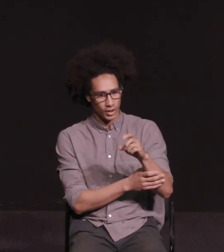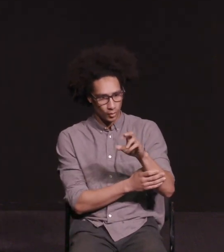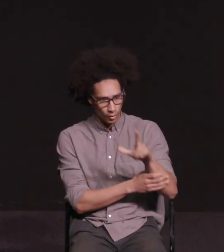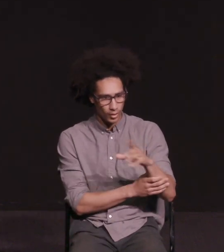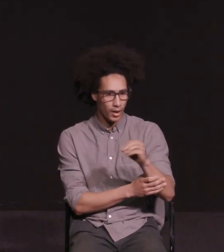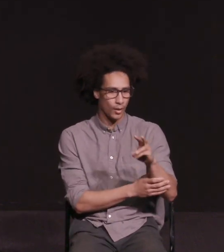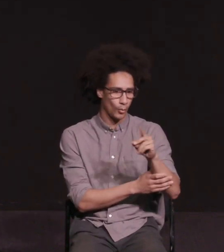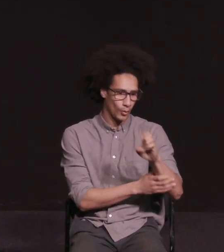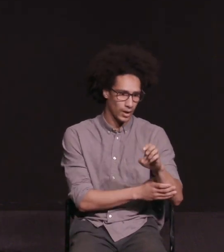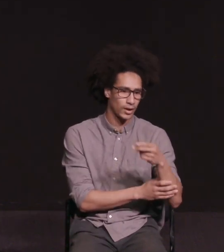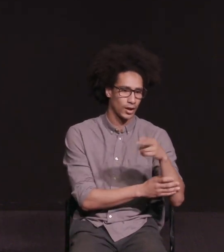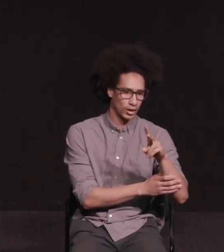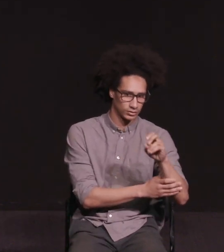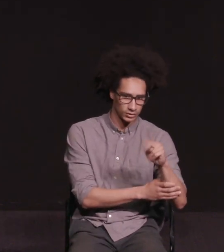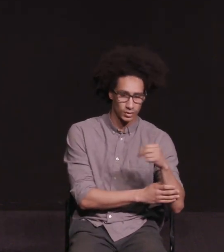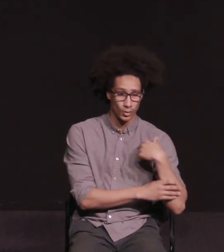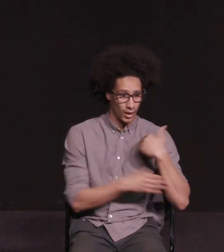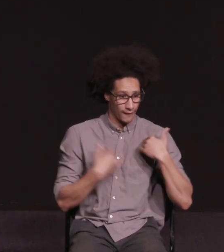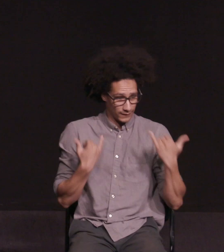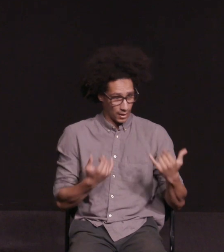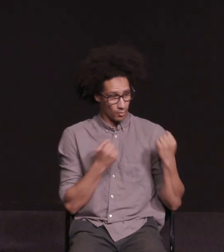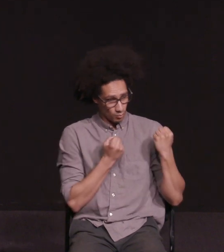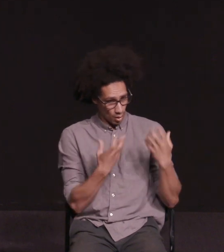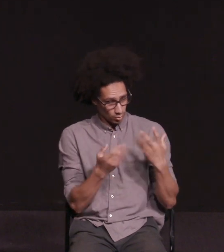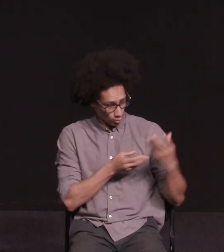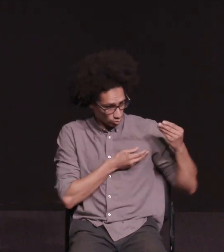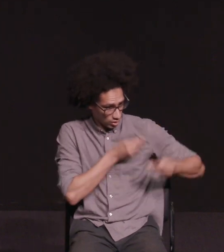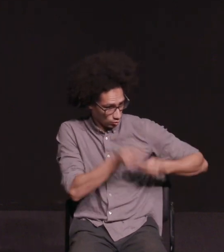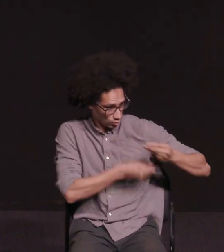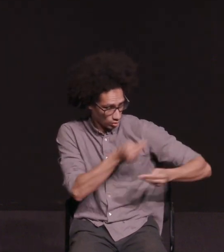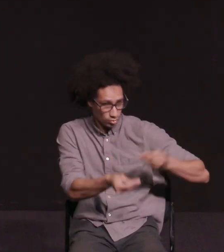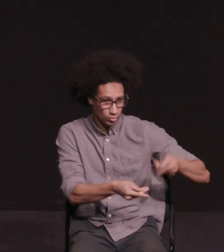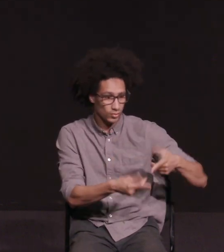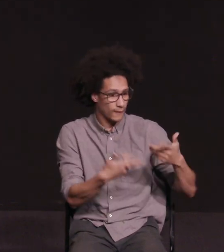now have multiple generations of young people nurtured, inspired,